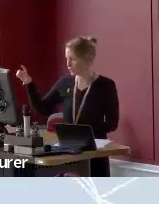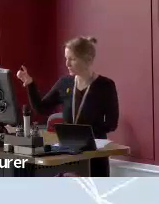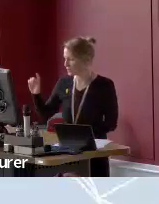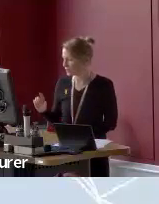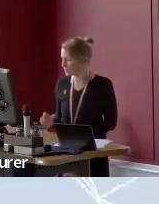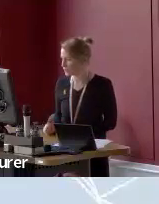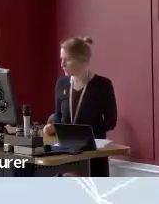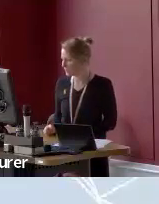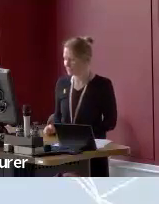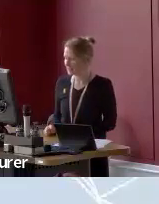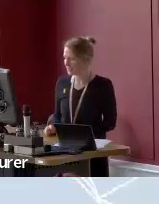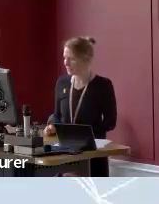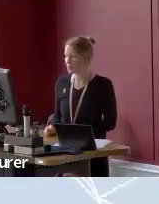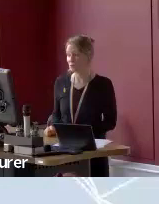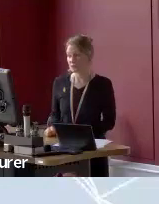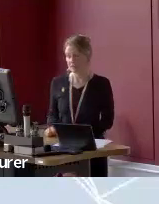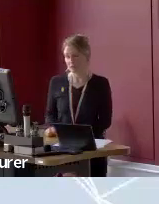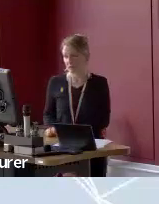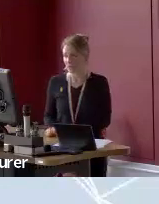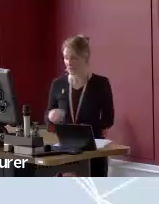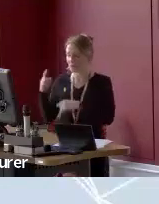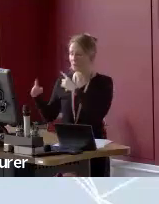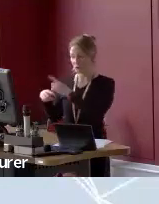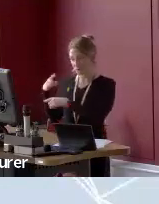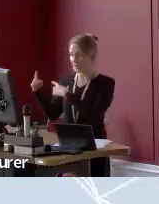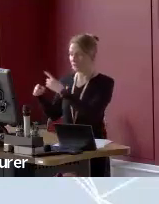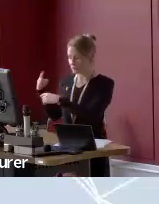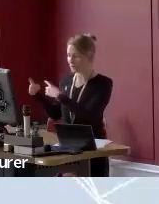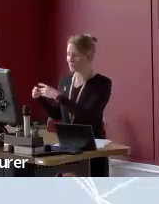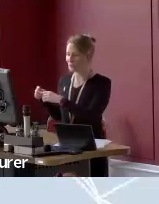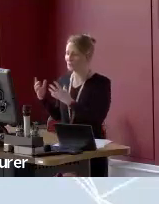code is actually on screen. Also, will take you to the web pages or you can find the resources which